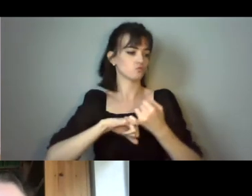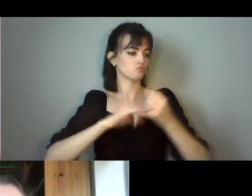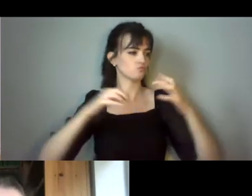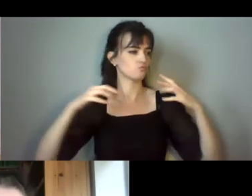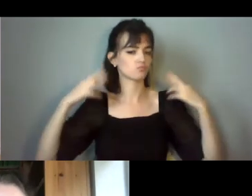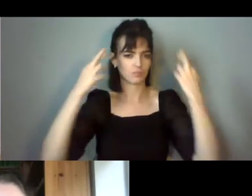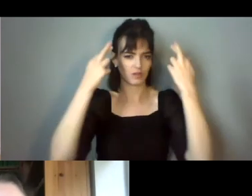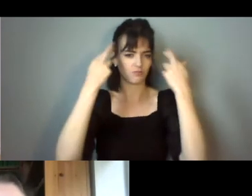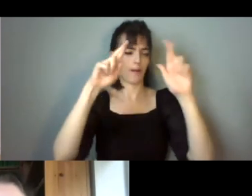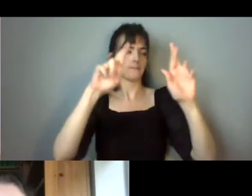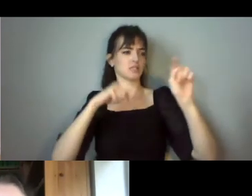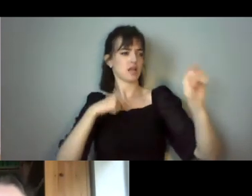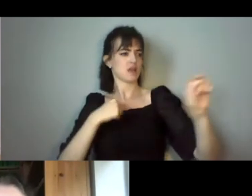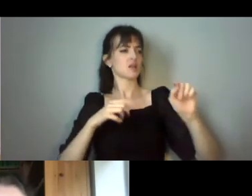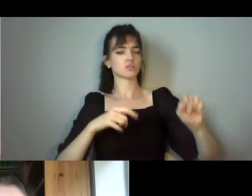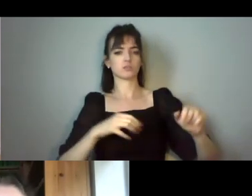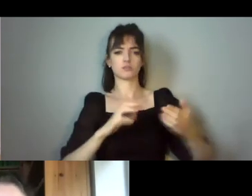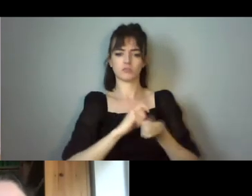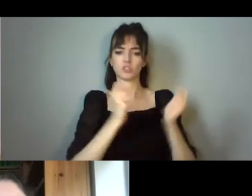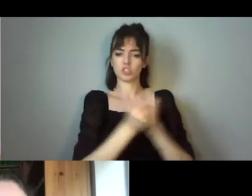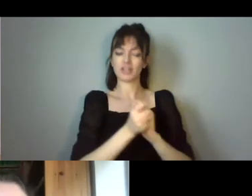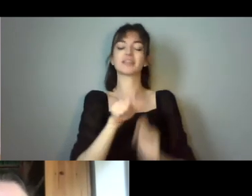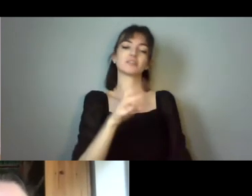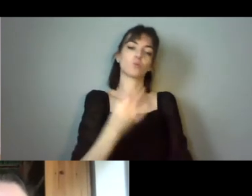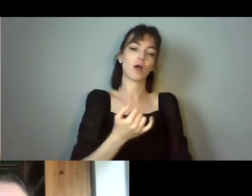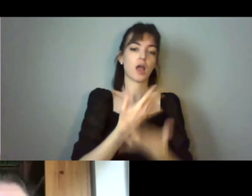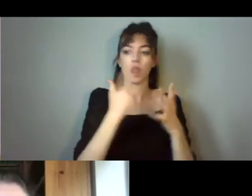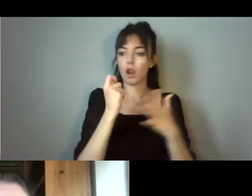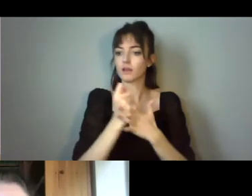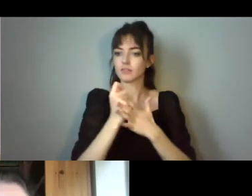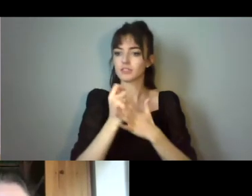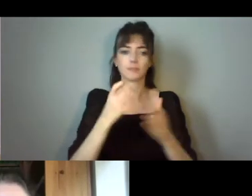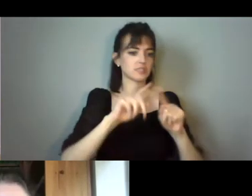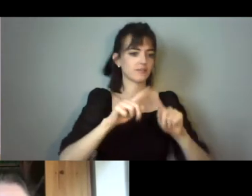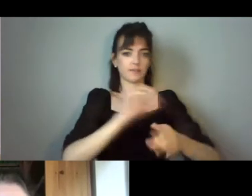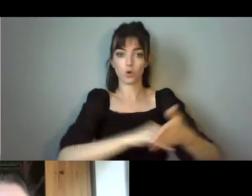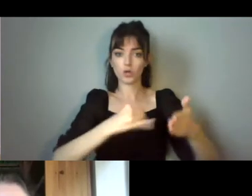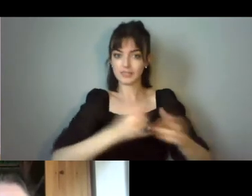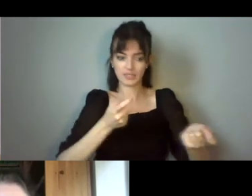That's why they got many lawsuits from some family organisations, from some civil lawyers